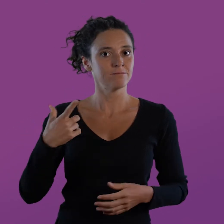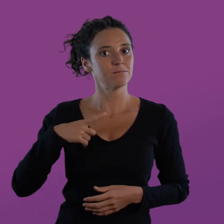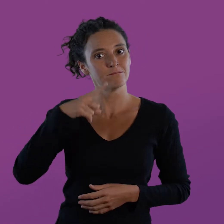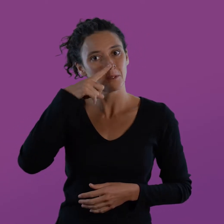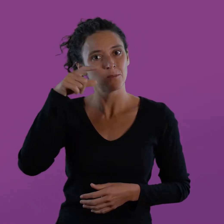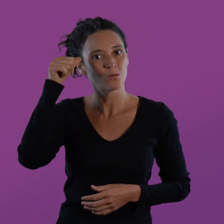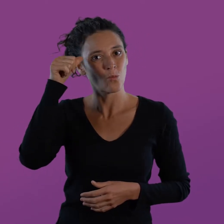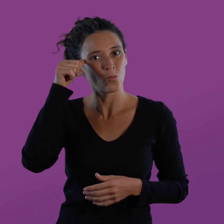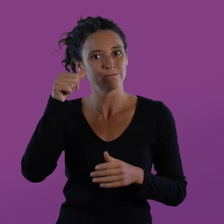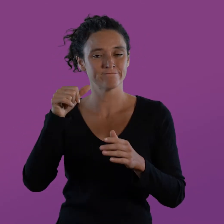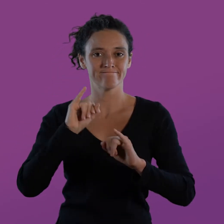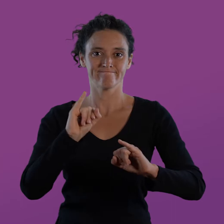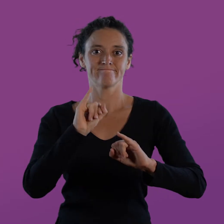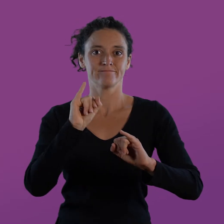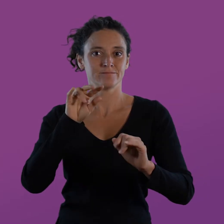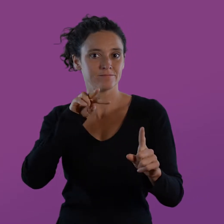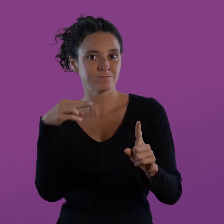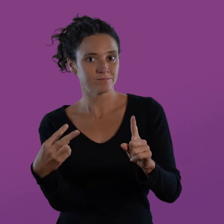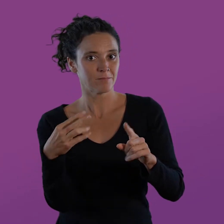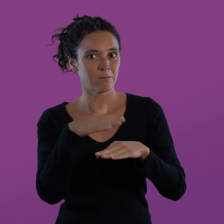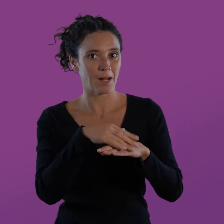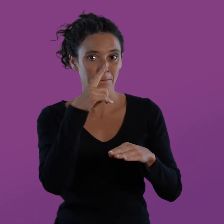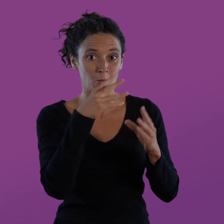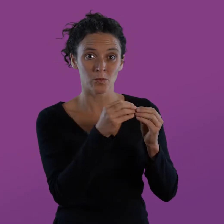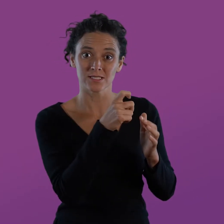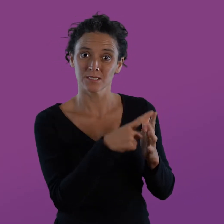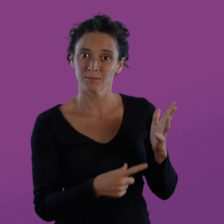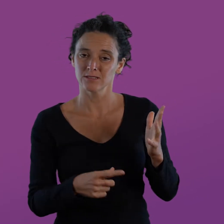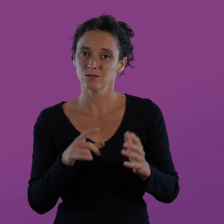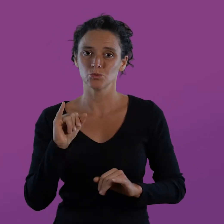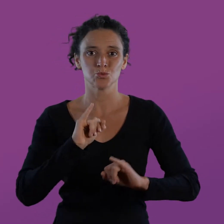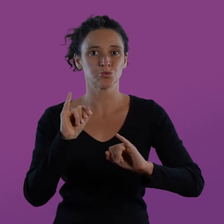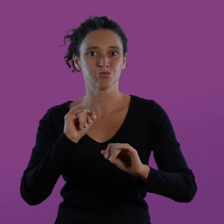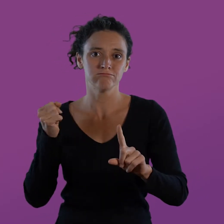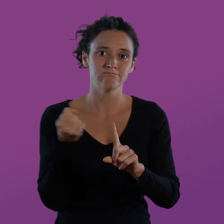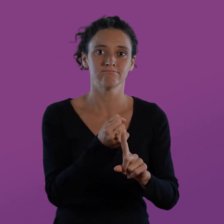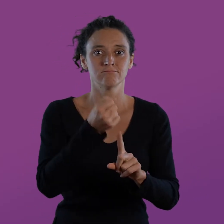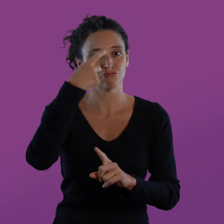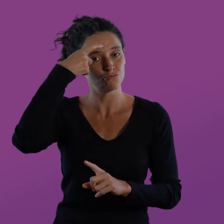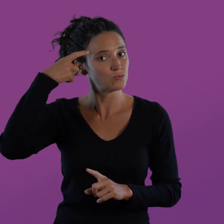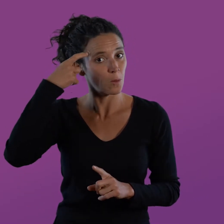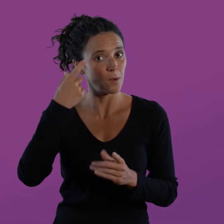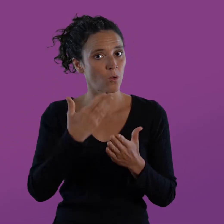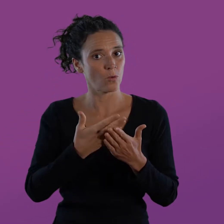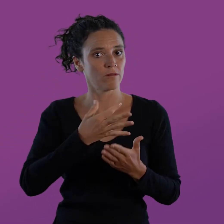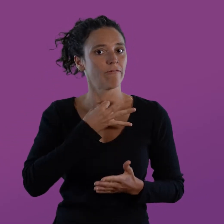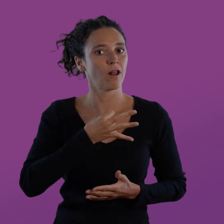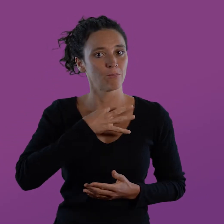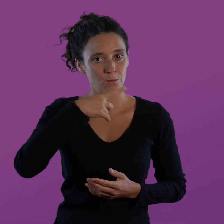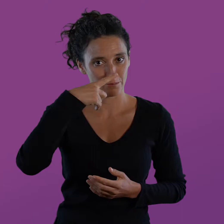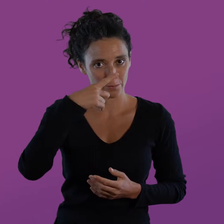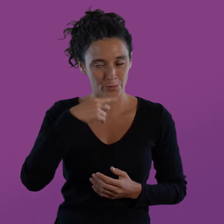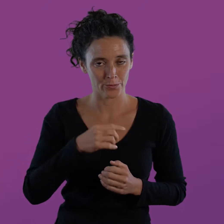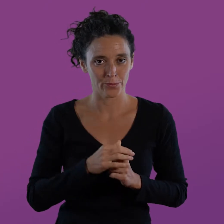changes in social attitudes when presented with compelling evidence that existing attitudes - and practices inflict unjustifiable trauma and hardship on vulnerable people.